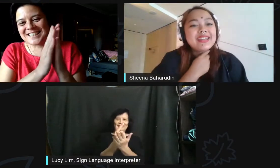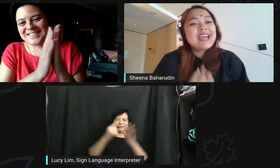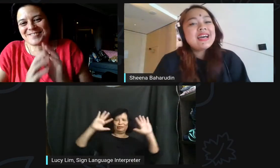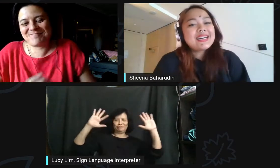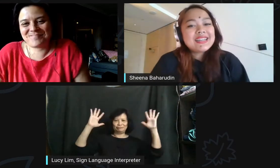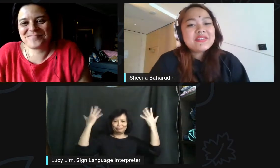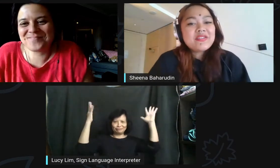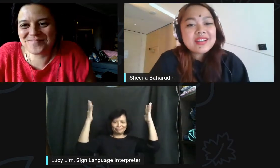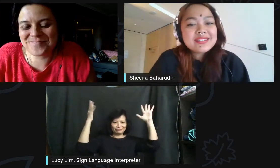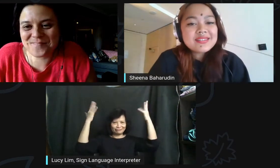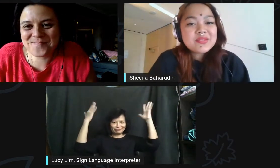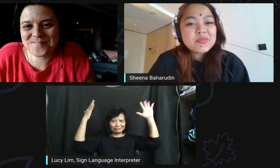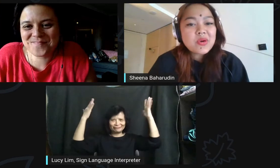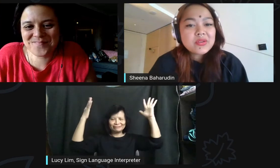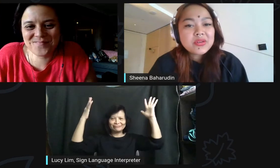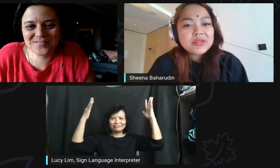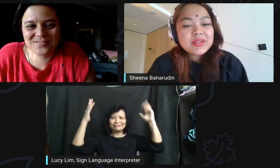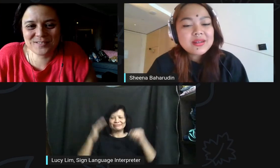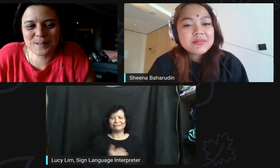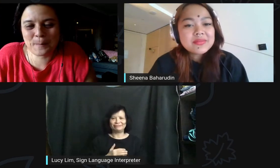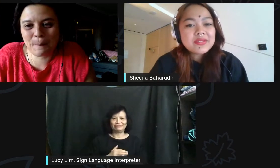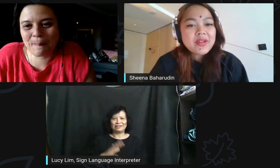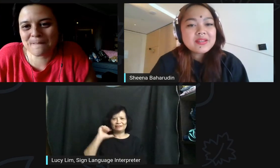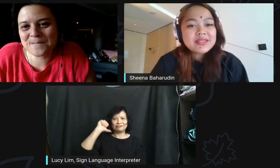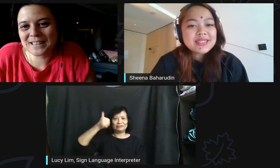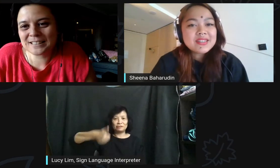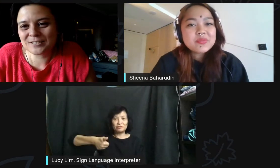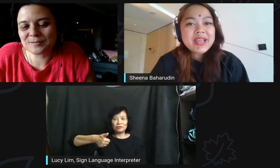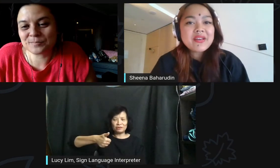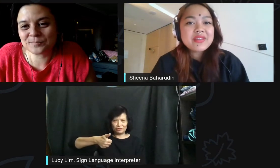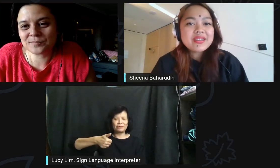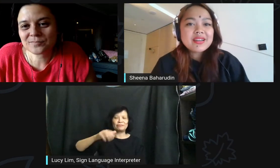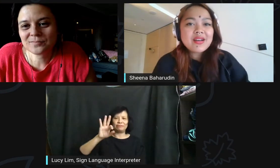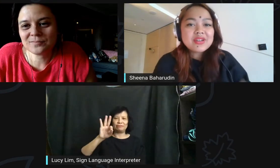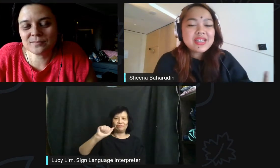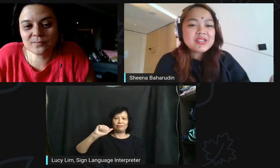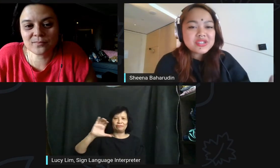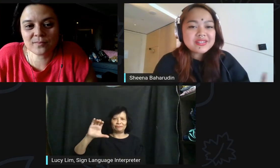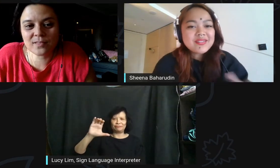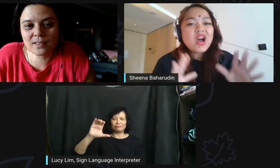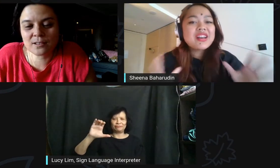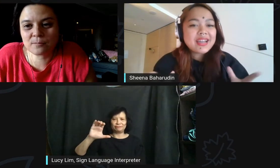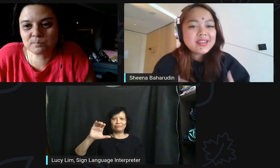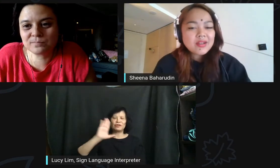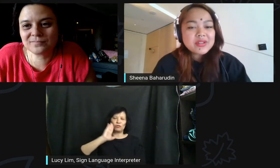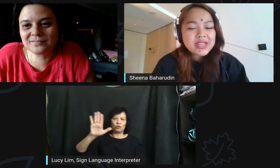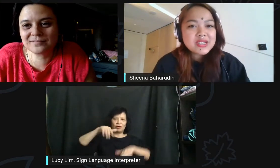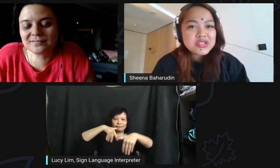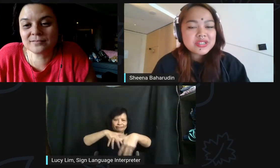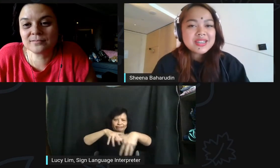Yeah, in fact tomorrow the faculty will be having a convocation, online convocation.